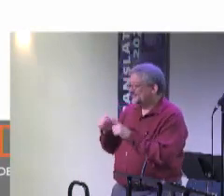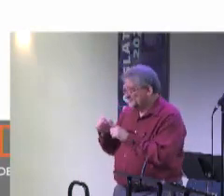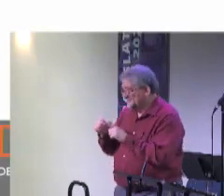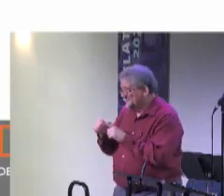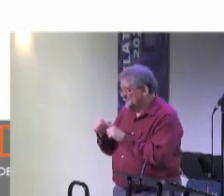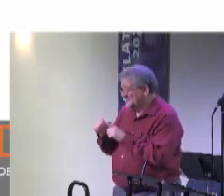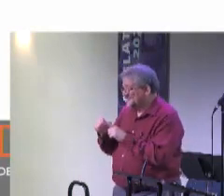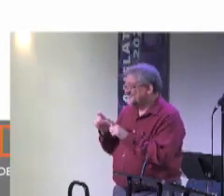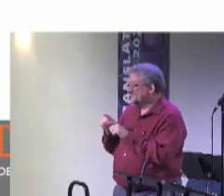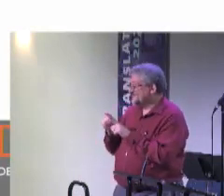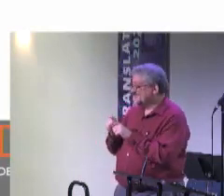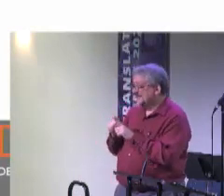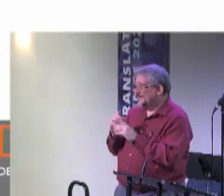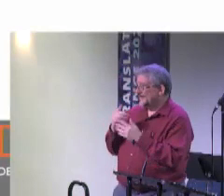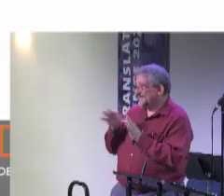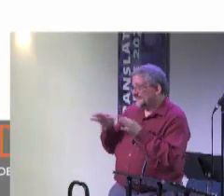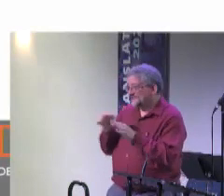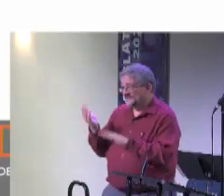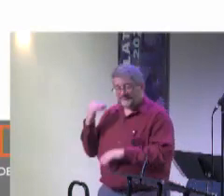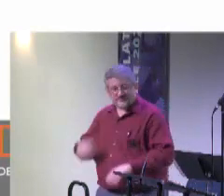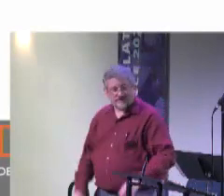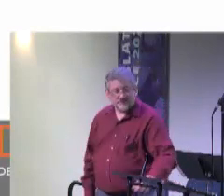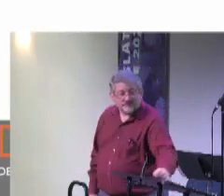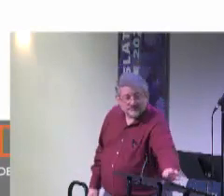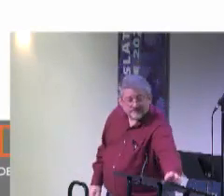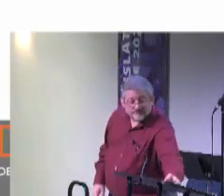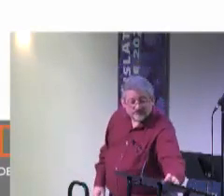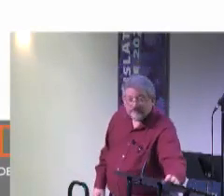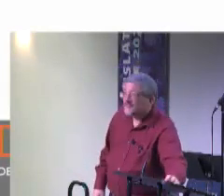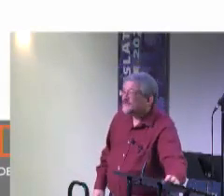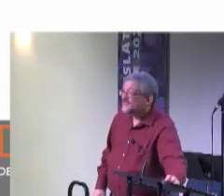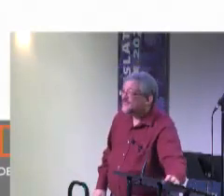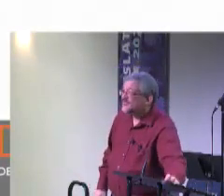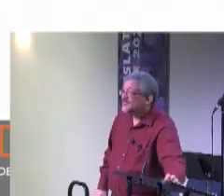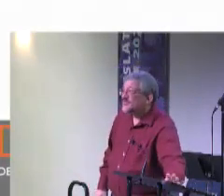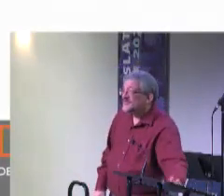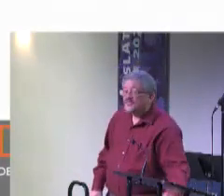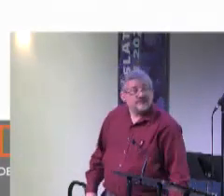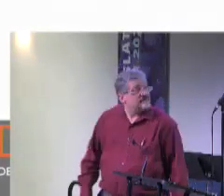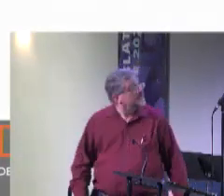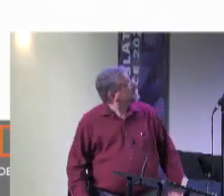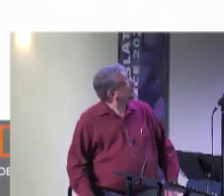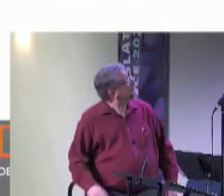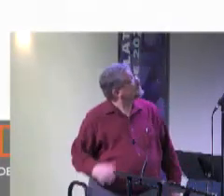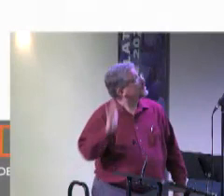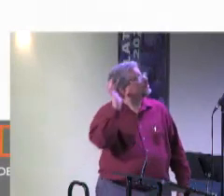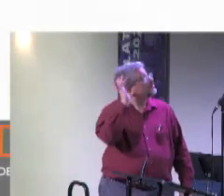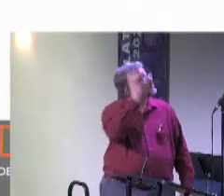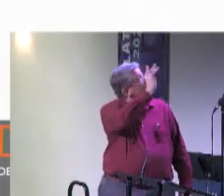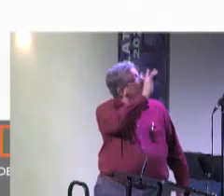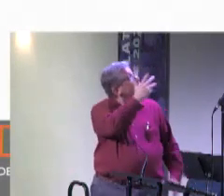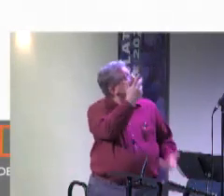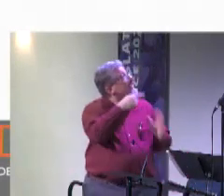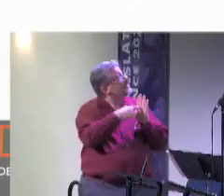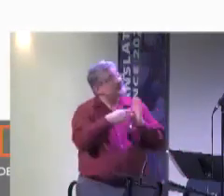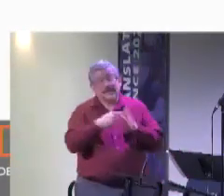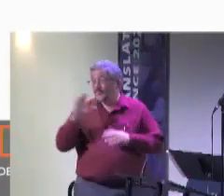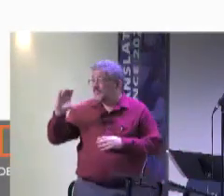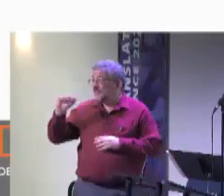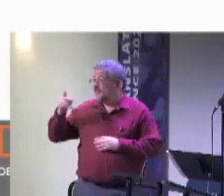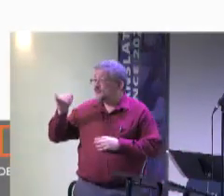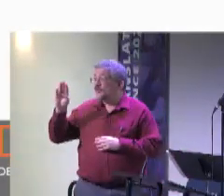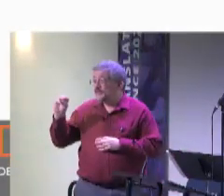So in addition to linking to the Greek and Hebrew text, you may also link to other related terms or key terms in particular.